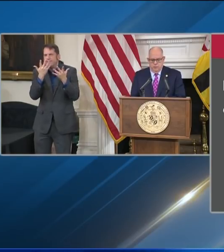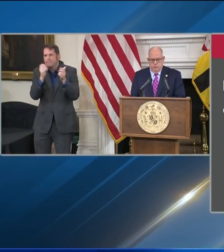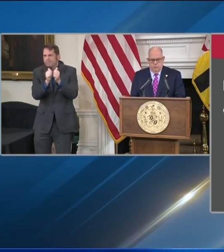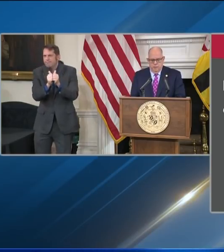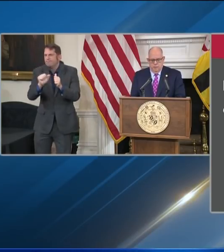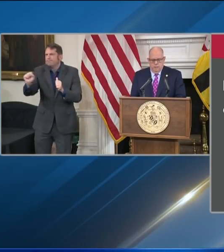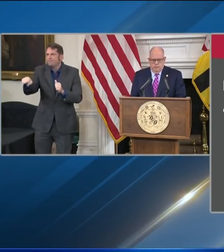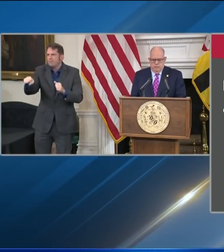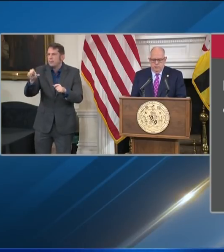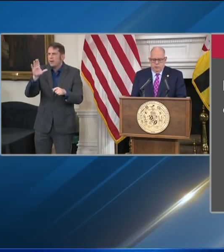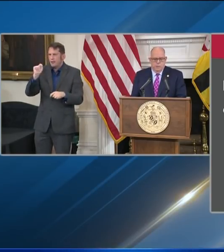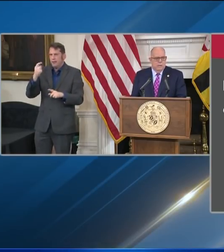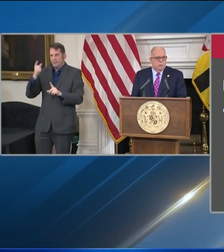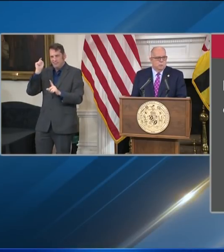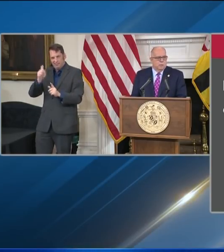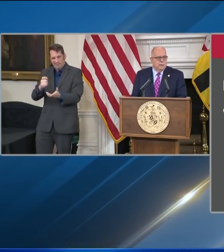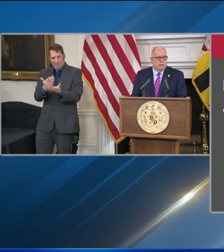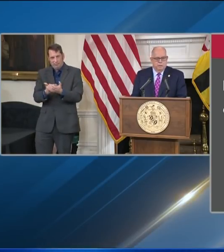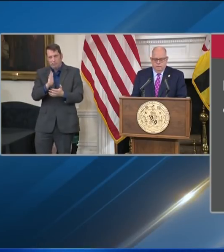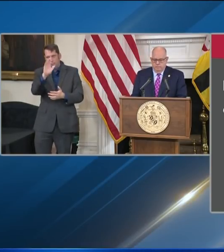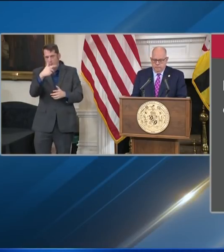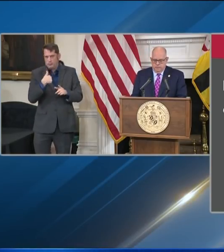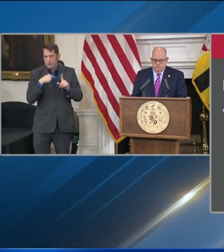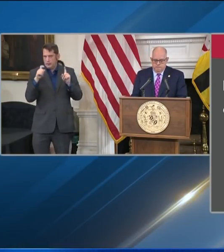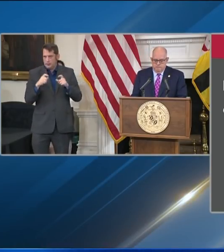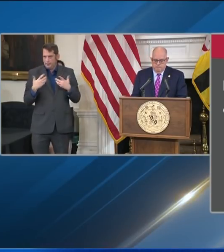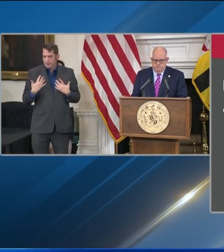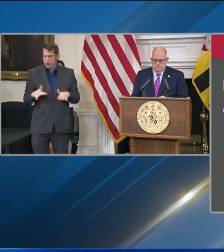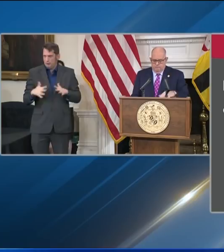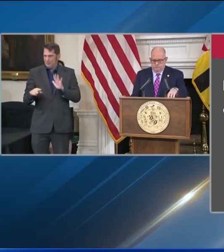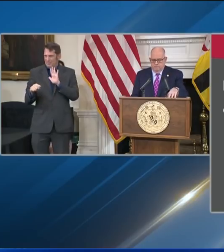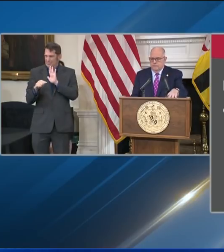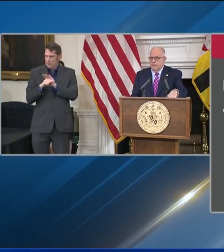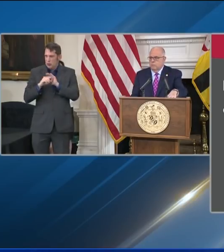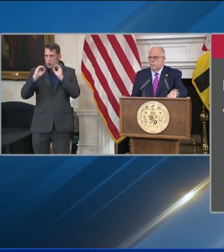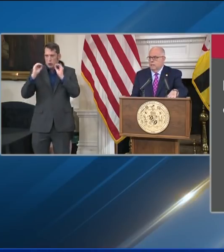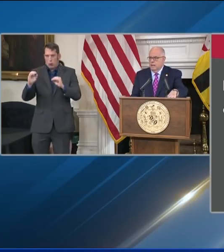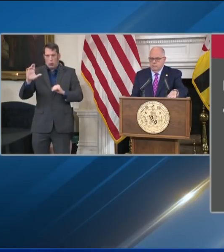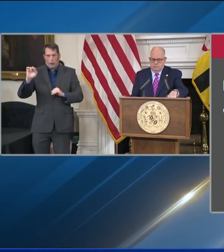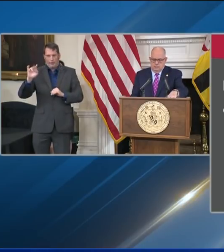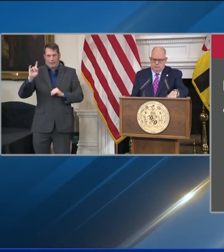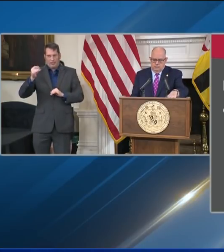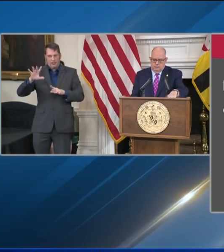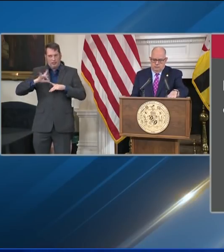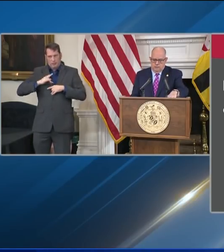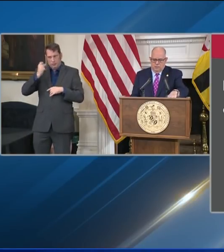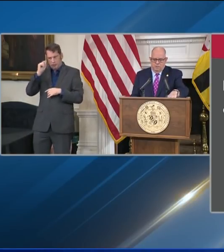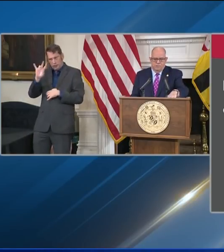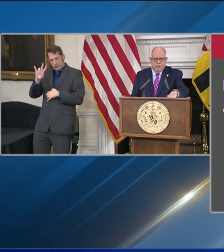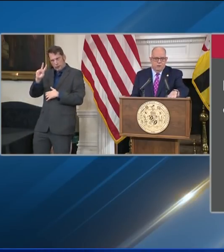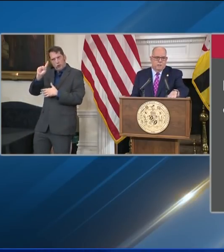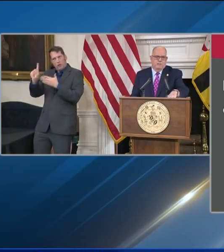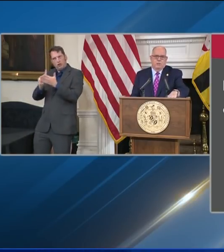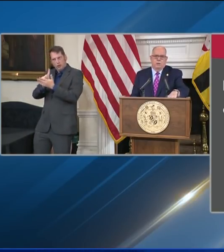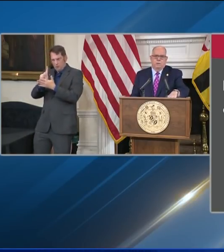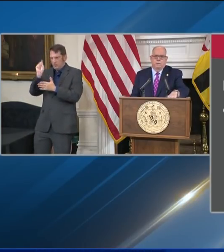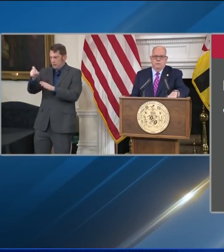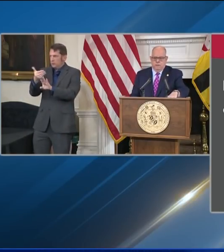ALL VISITORS WILL BE REQUIRED TO HAVE PROOF OF A NEGATIVE TEST RESULT WITHIN.